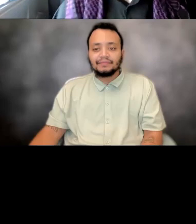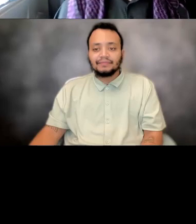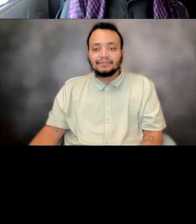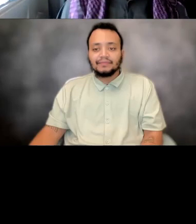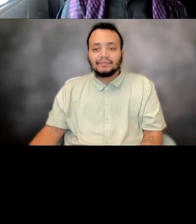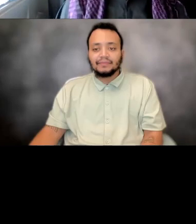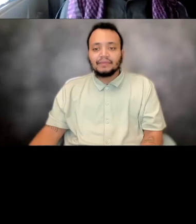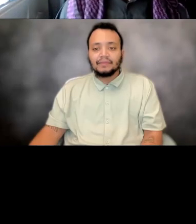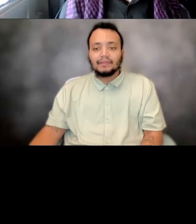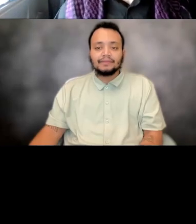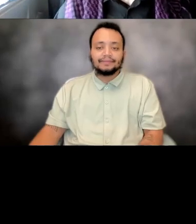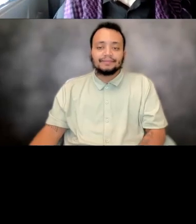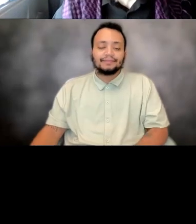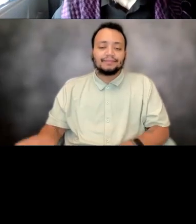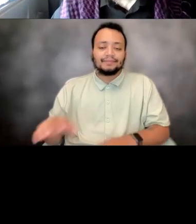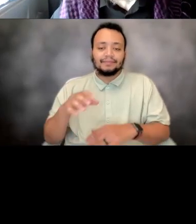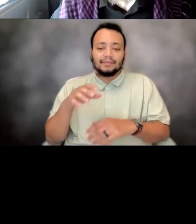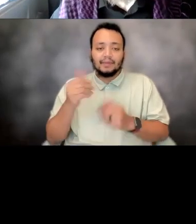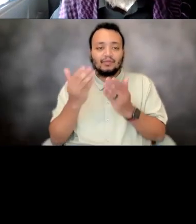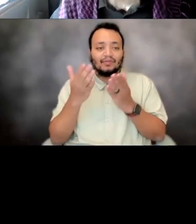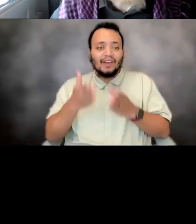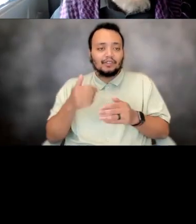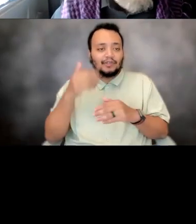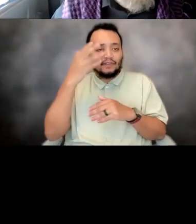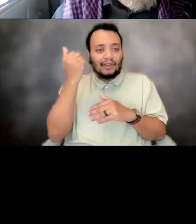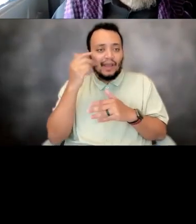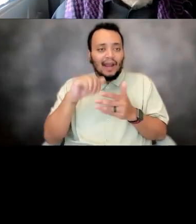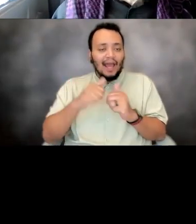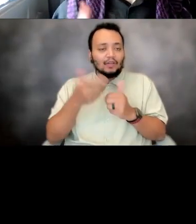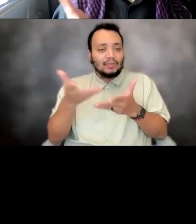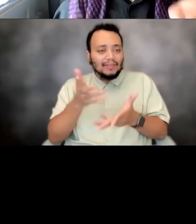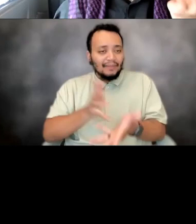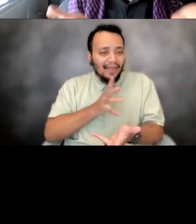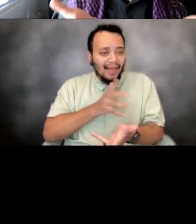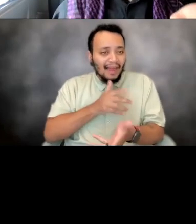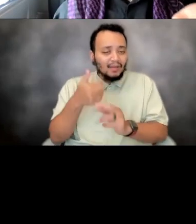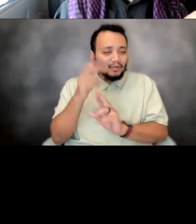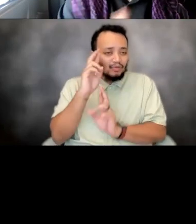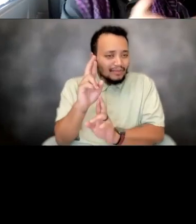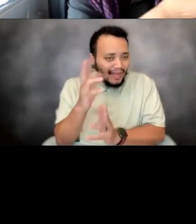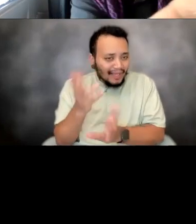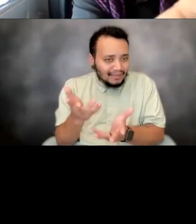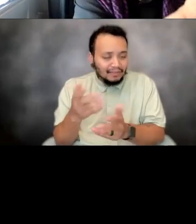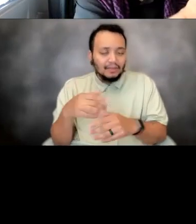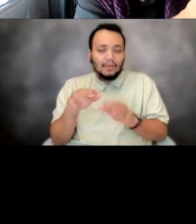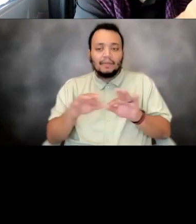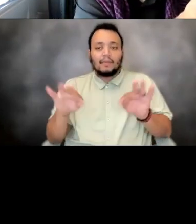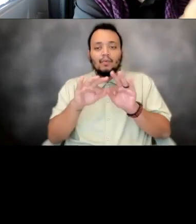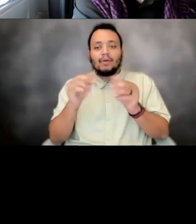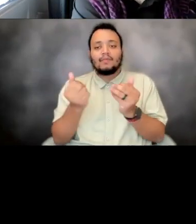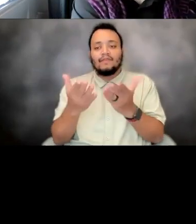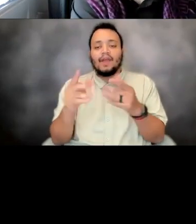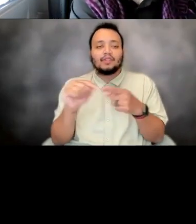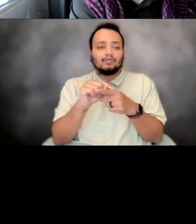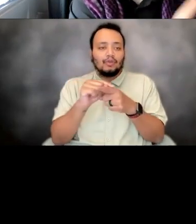They forget how to do the work that they know how to do. So we need to provide training that sinks in,